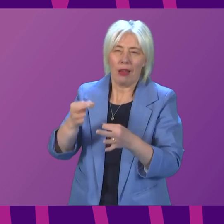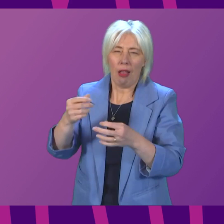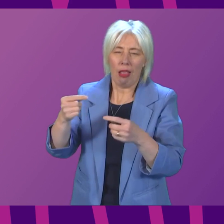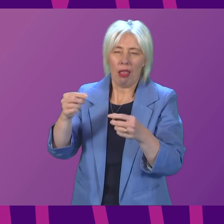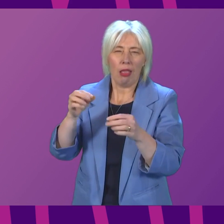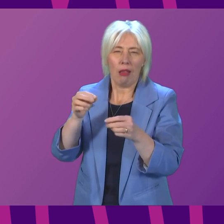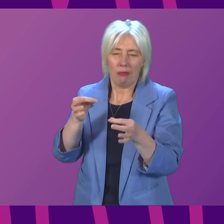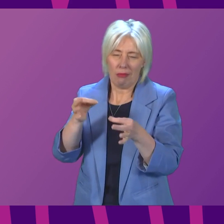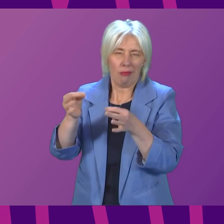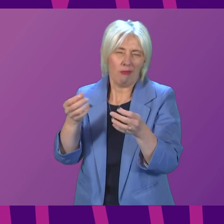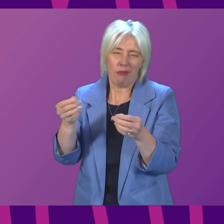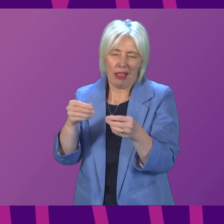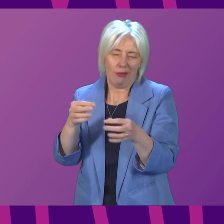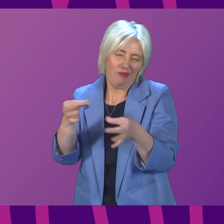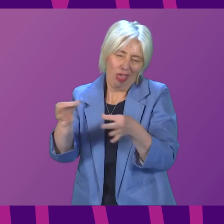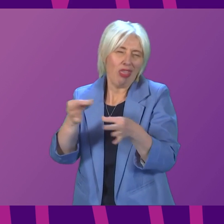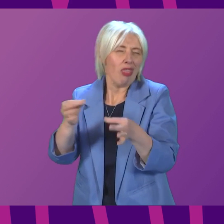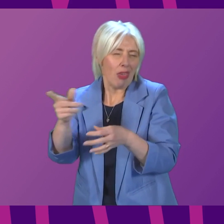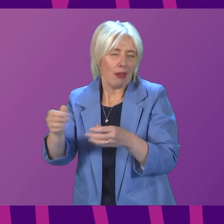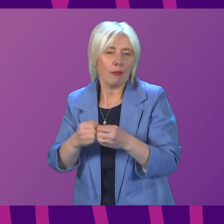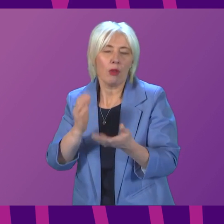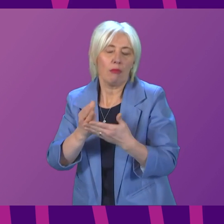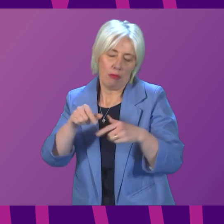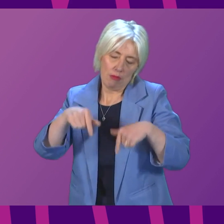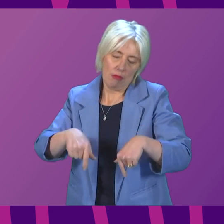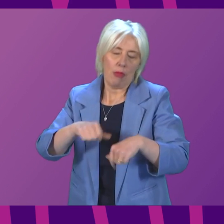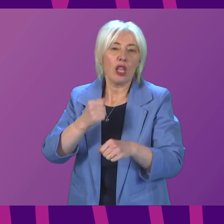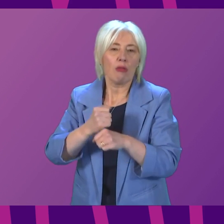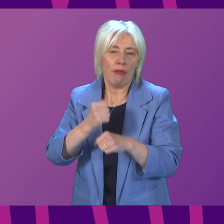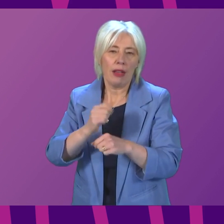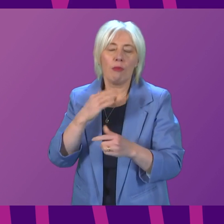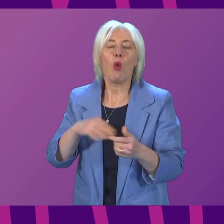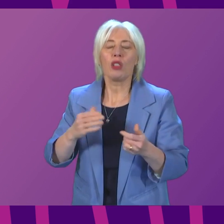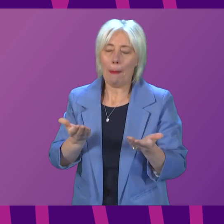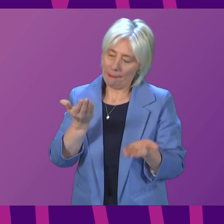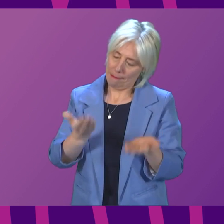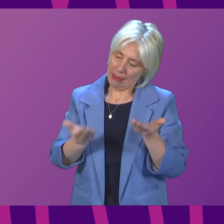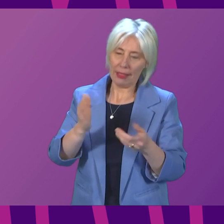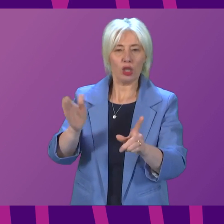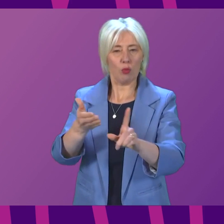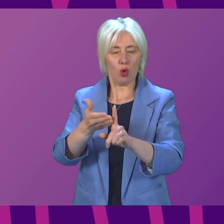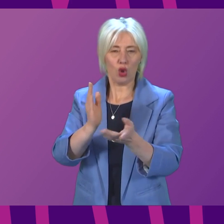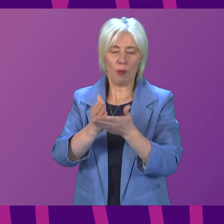Let us continue, as this Government is doing, to take the balanced approach to keeping our